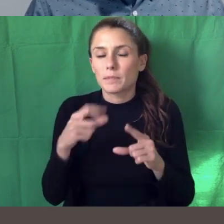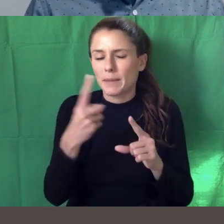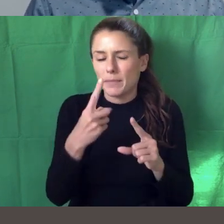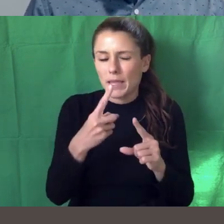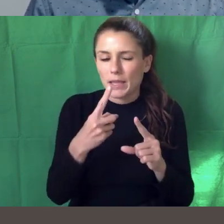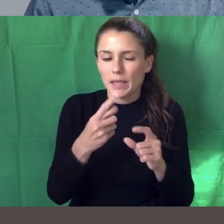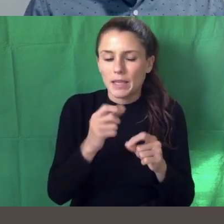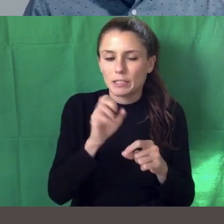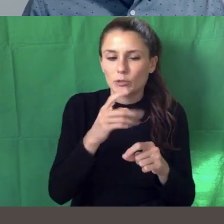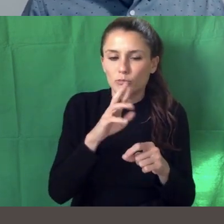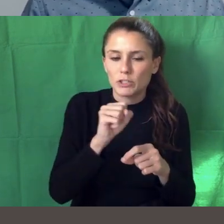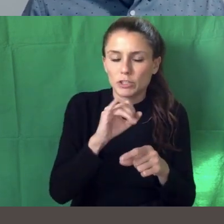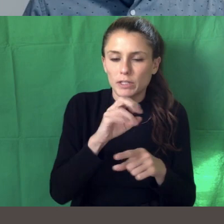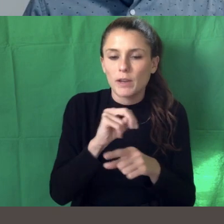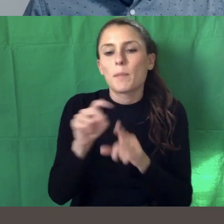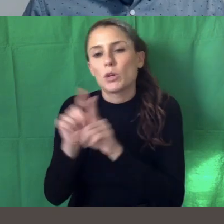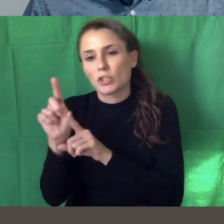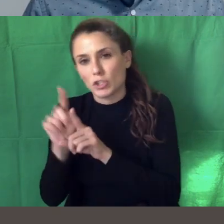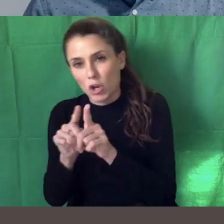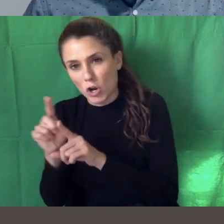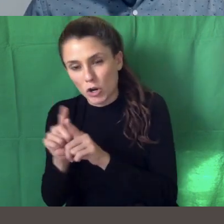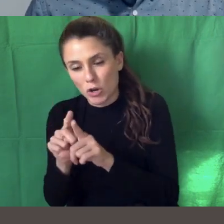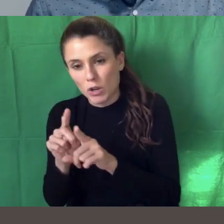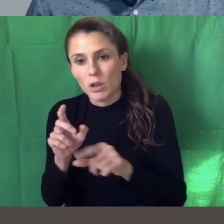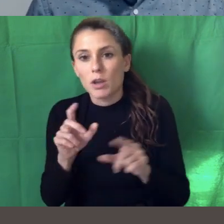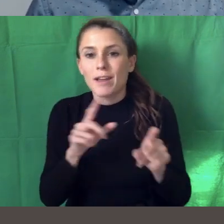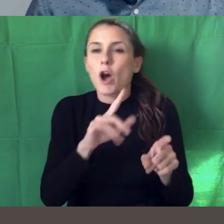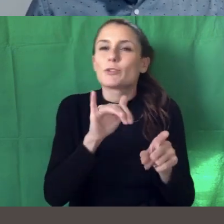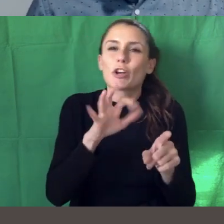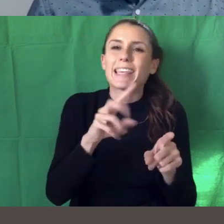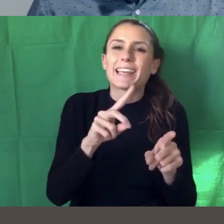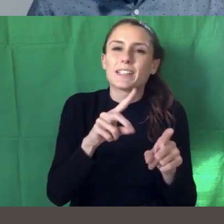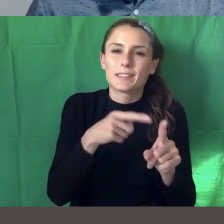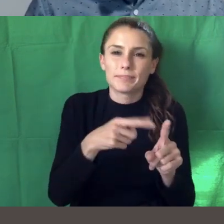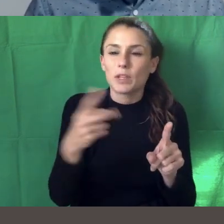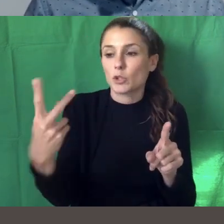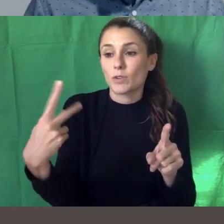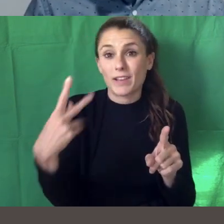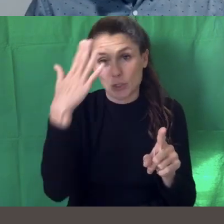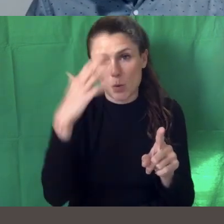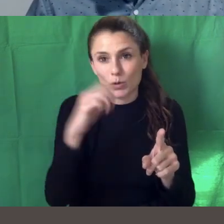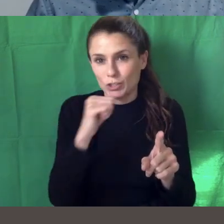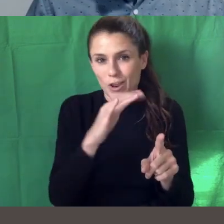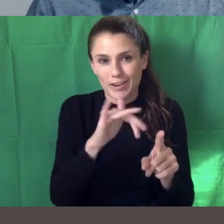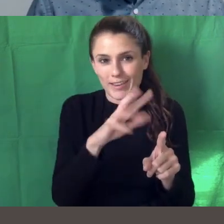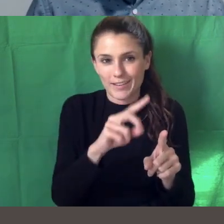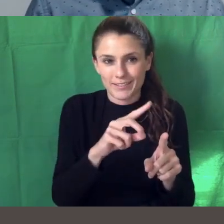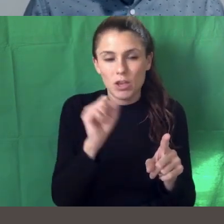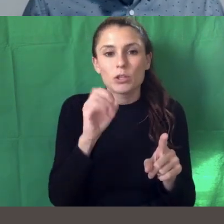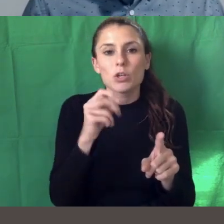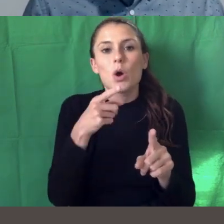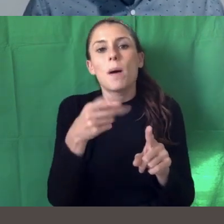The parser doesn't yet know this, but you and I know it's not a yield expression. So the parser would eventually figure that out